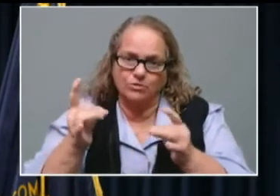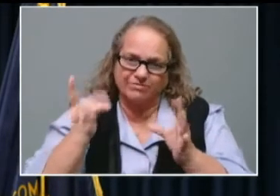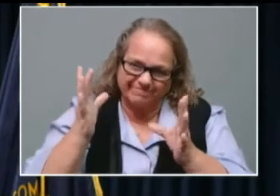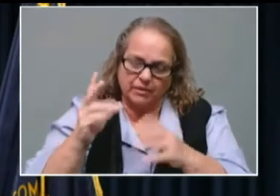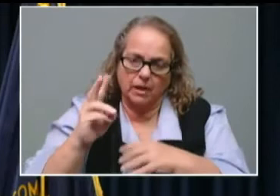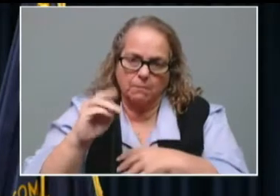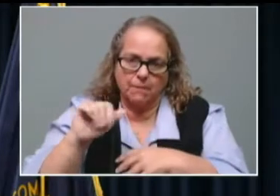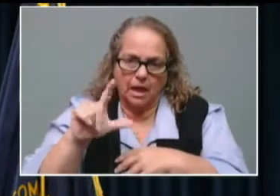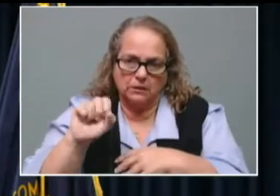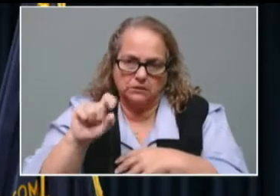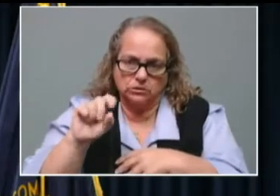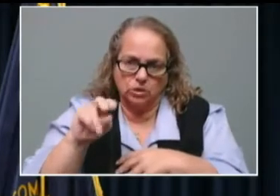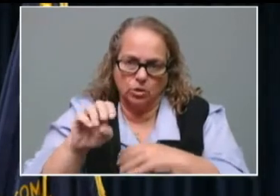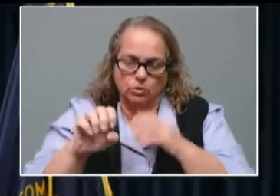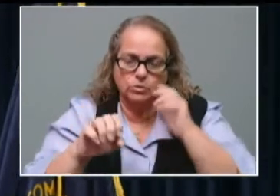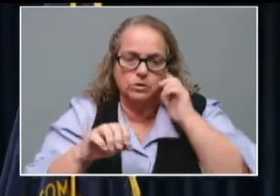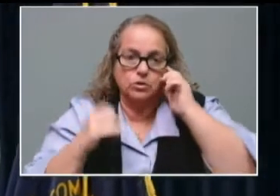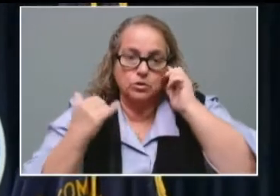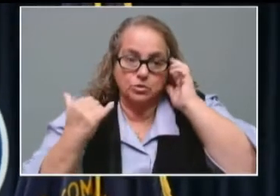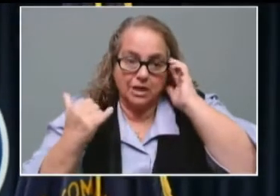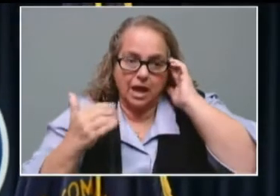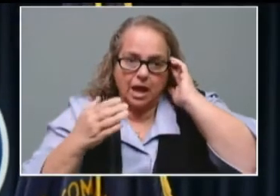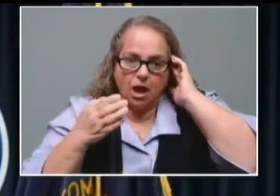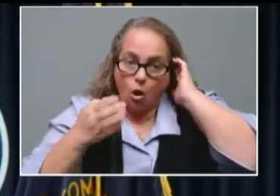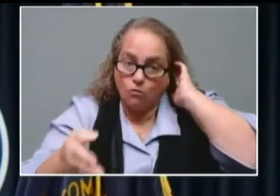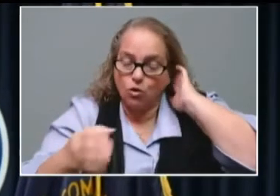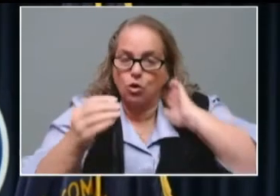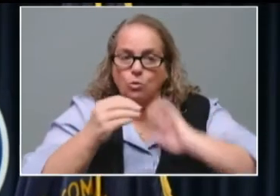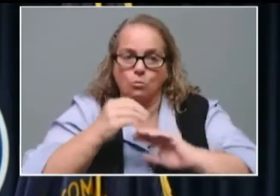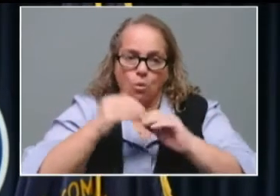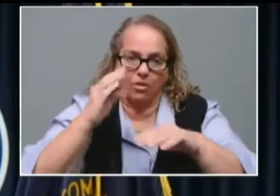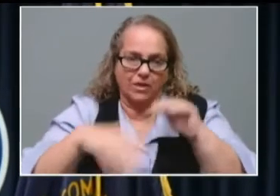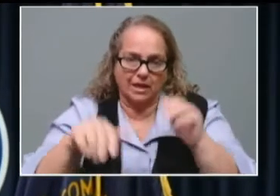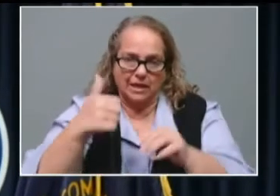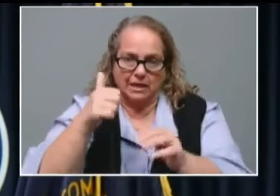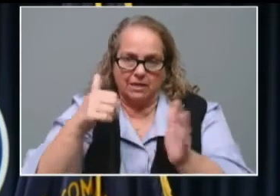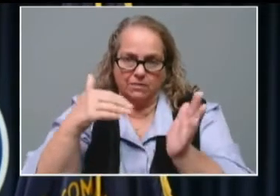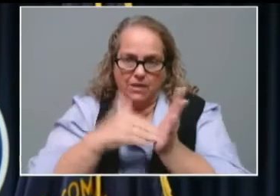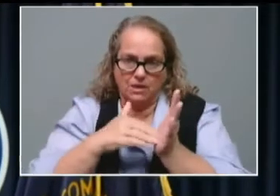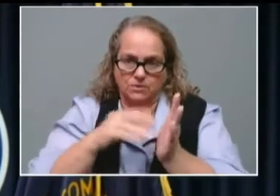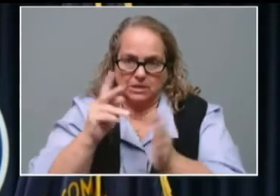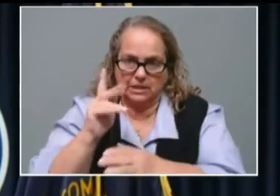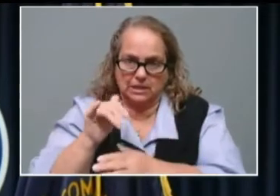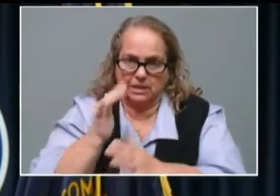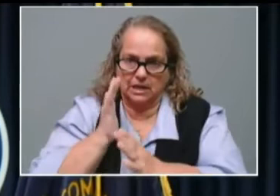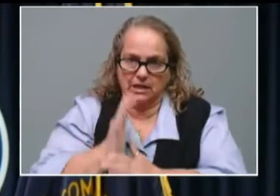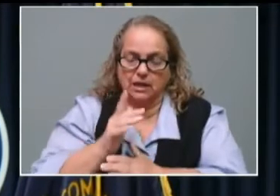surpassed more than 10,000 kentuckians who have lost their lives due to Covid.